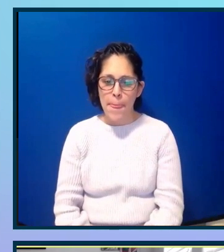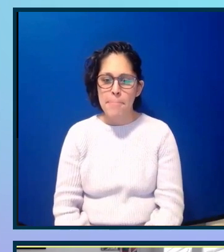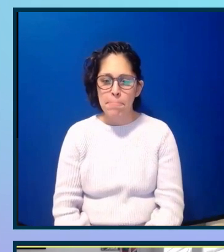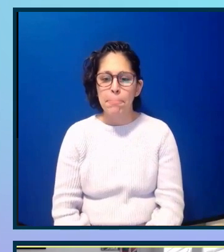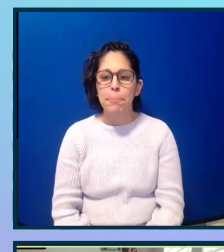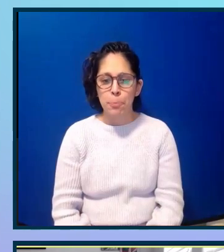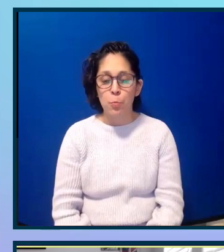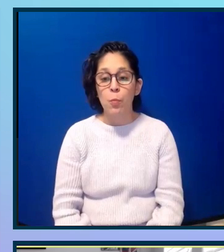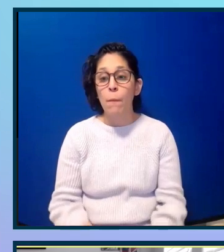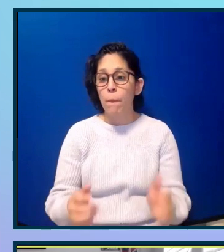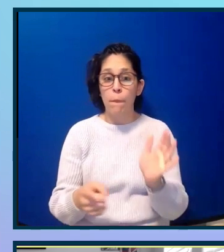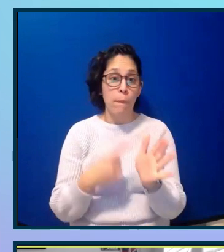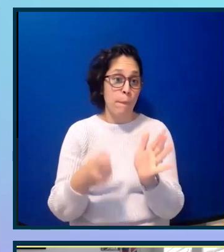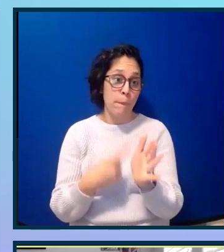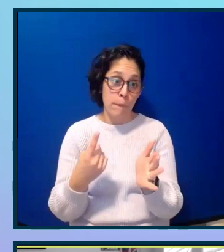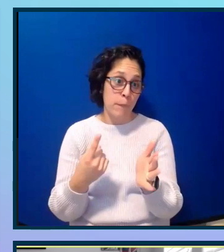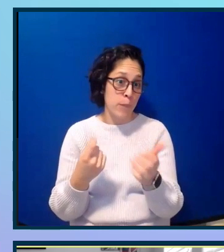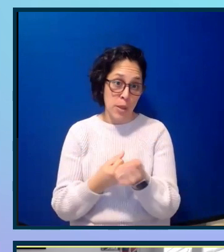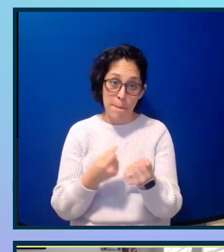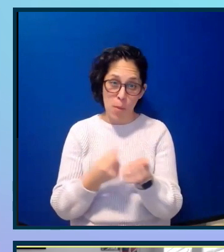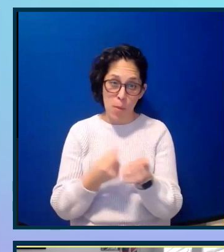So in terms of supporting what that clarity might look like,